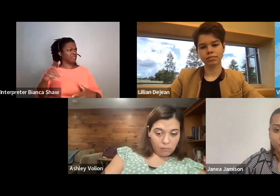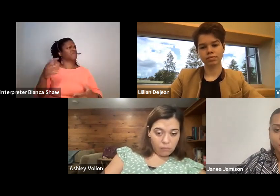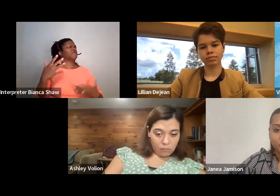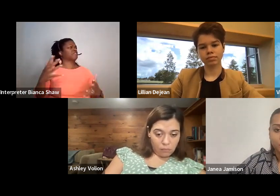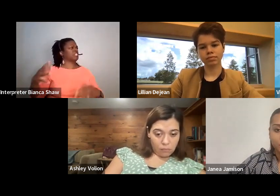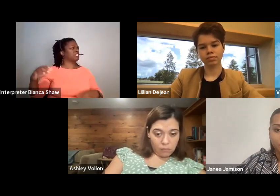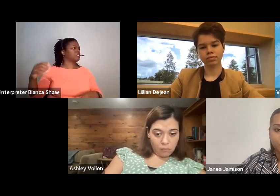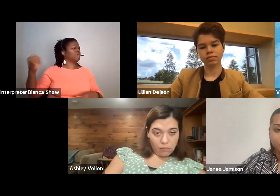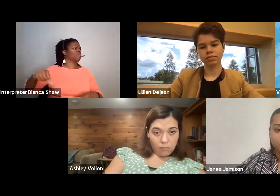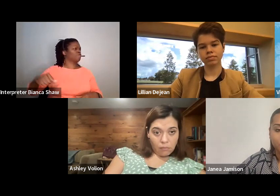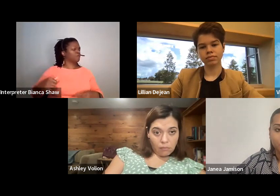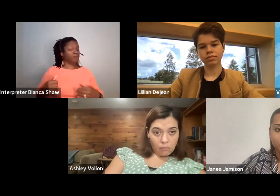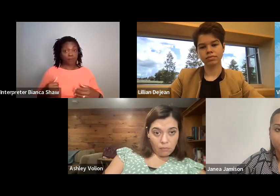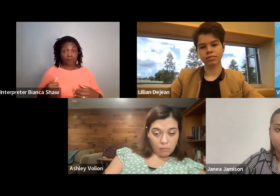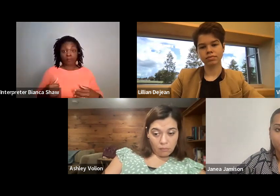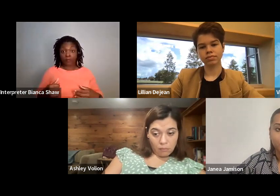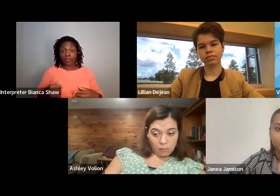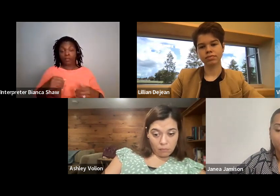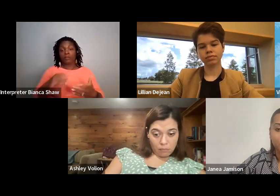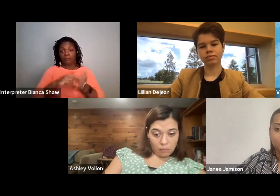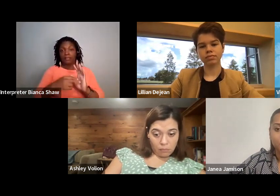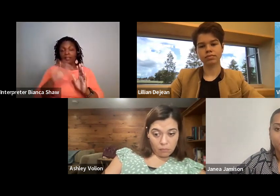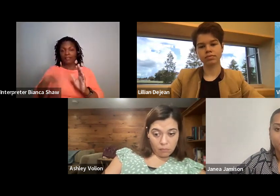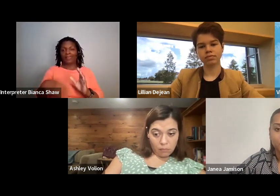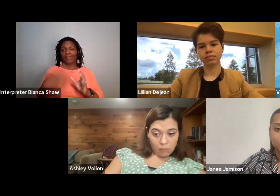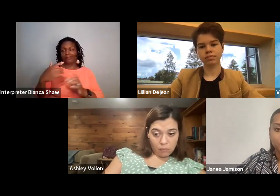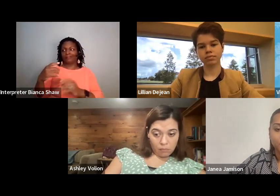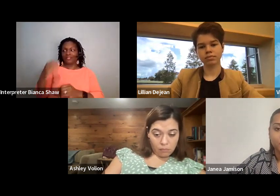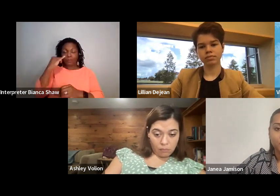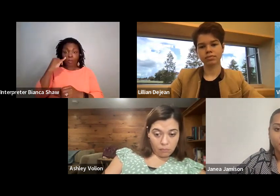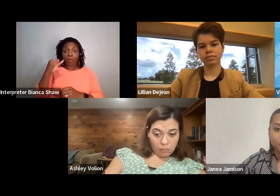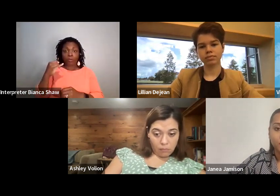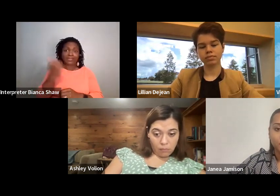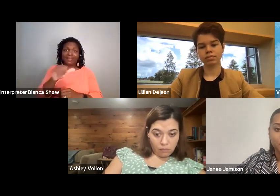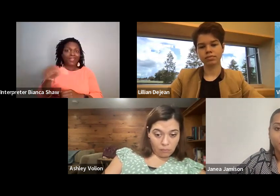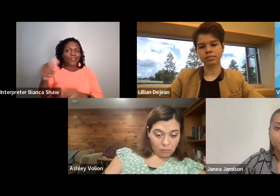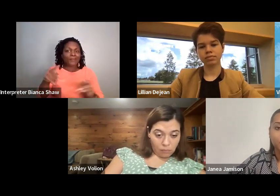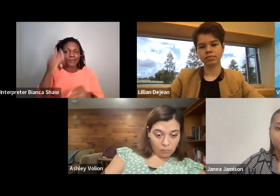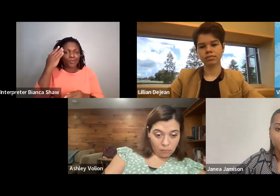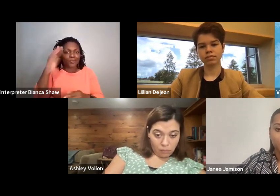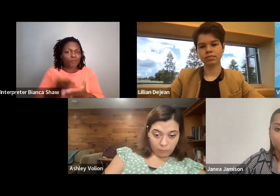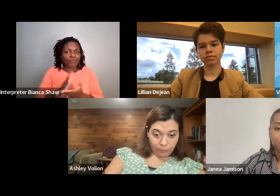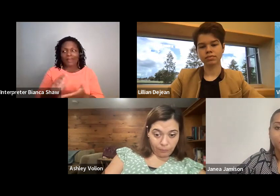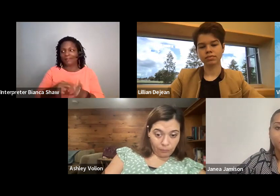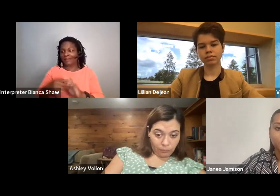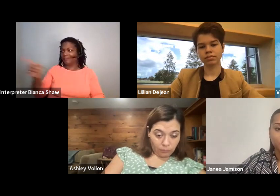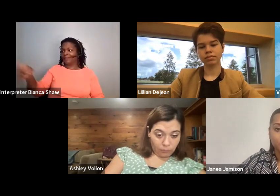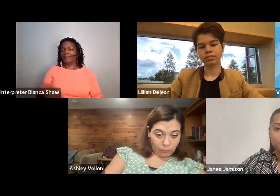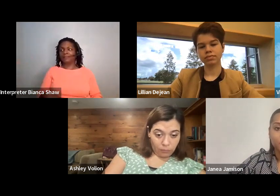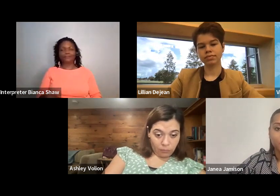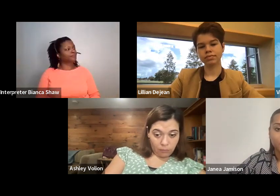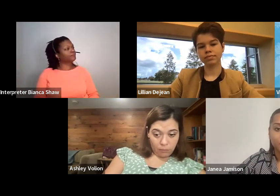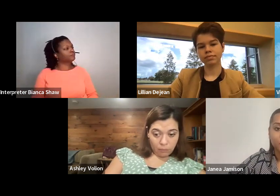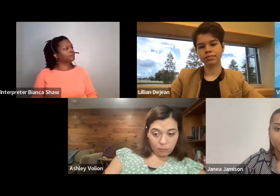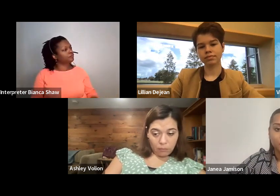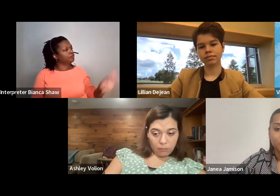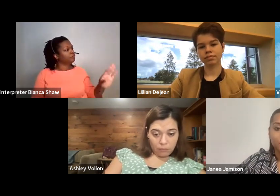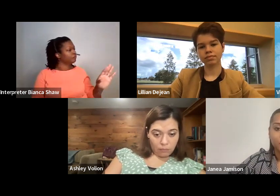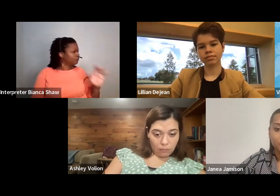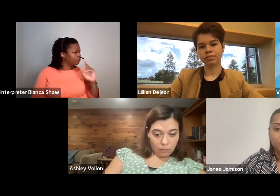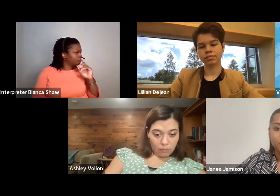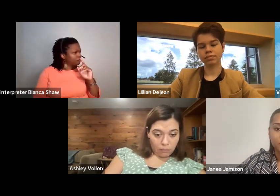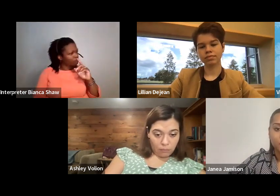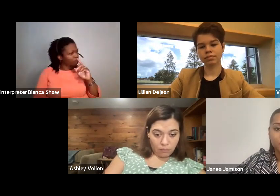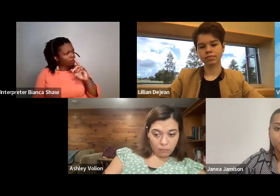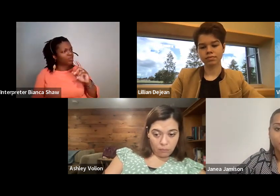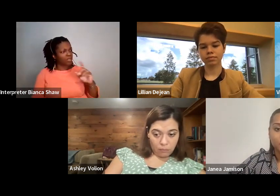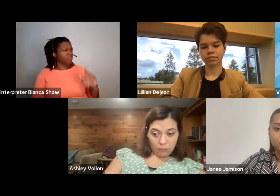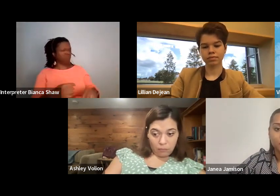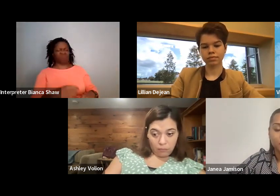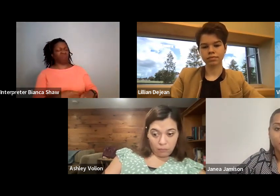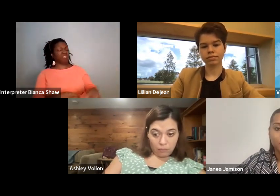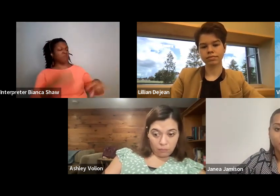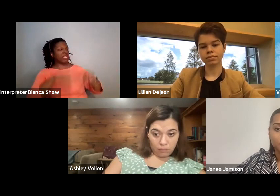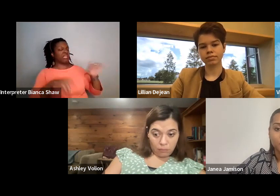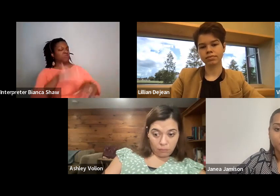They will take it as a given What an election official is saying and then is intimidating that's deterring, and that's why so many voters with disabilities, especially are not included with our democracy in ways that